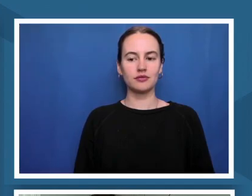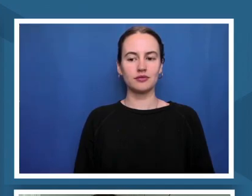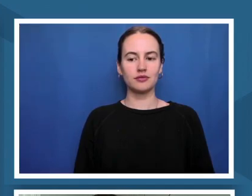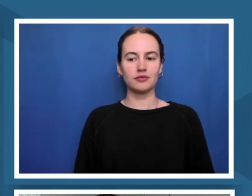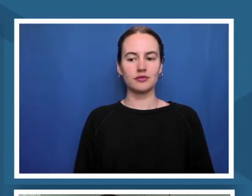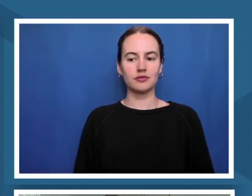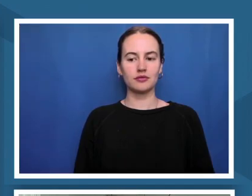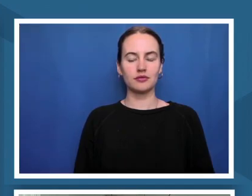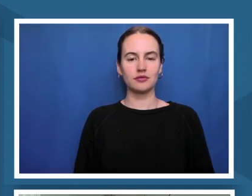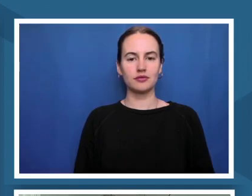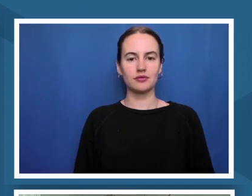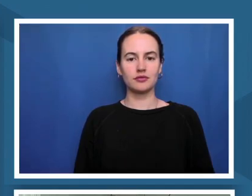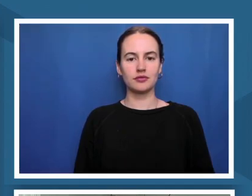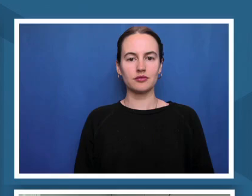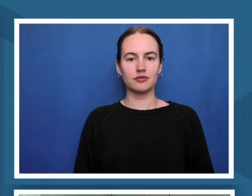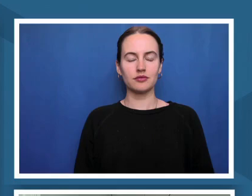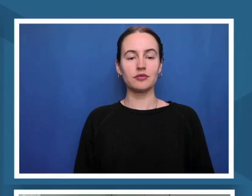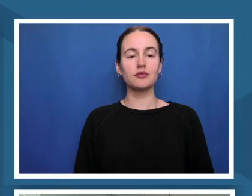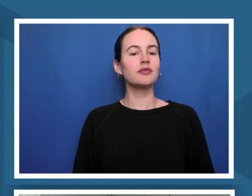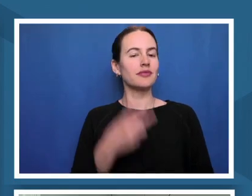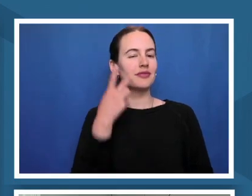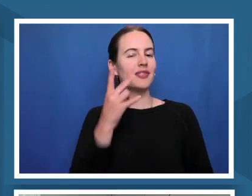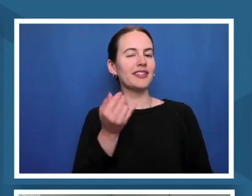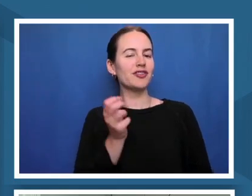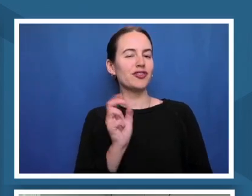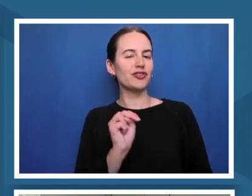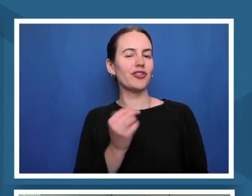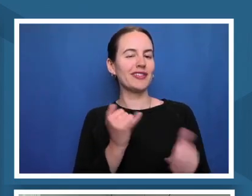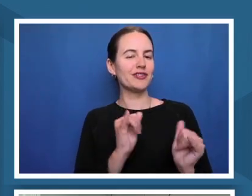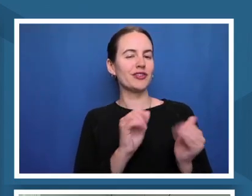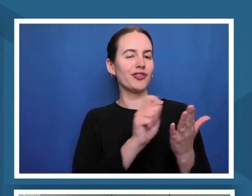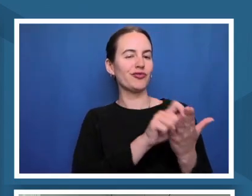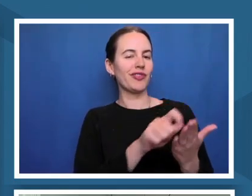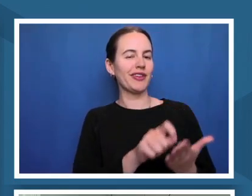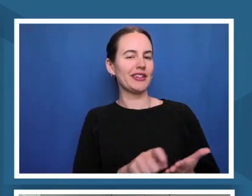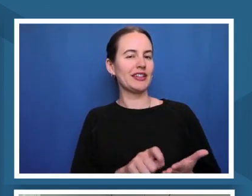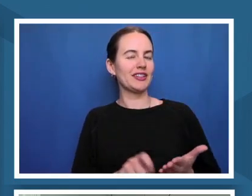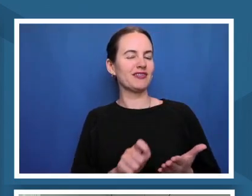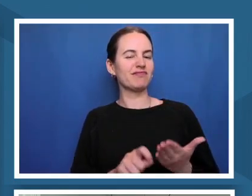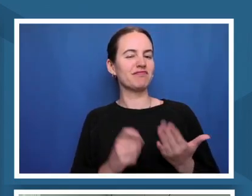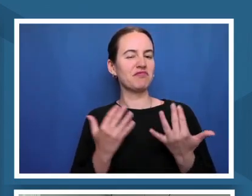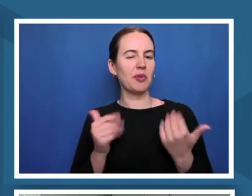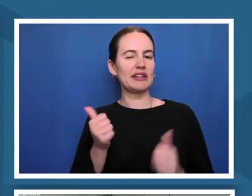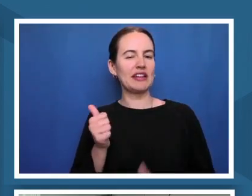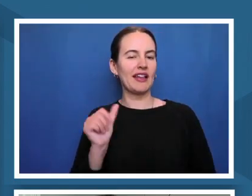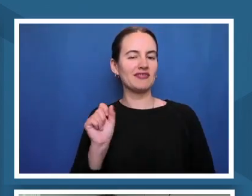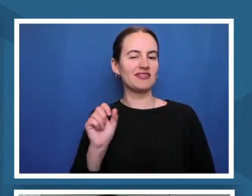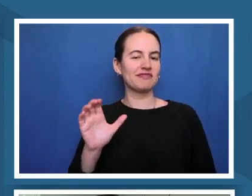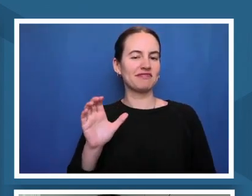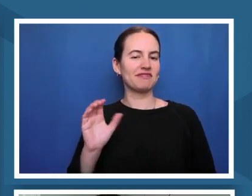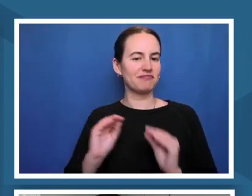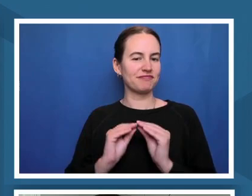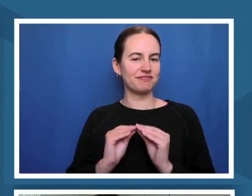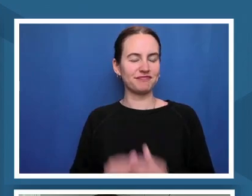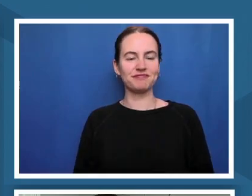i see jen's still writing so i bet others are too so i'm just going to give you 10 more seconds